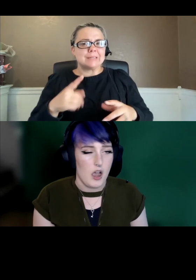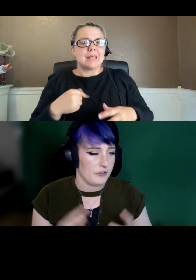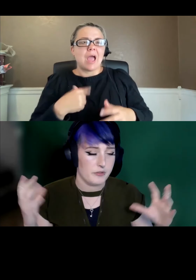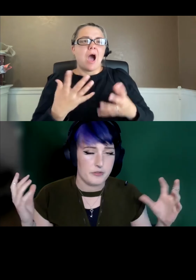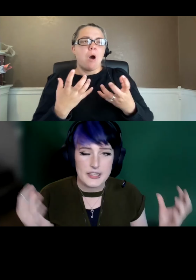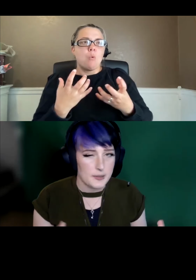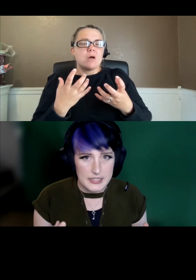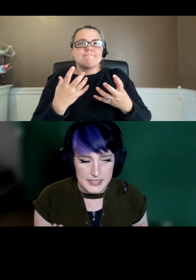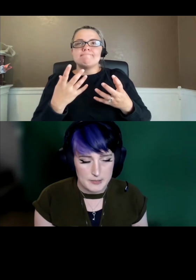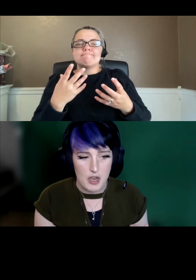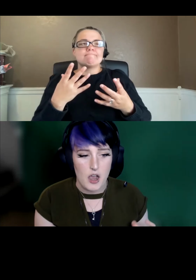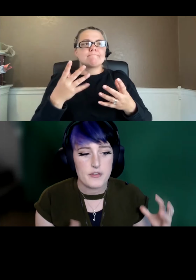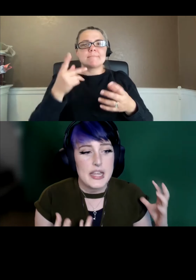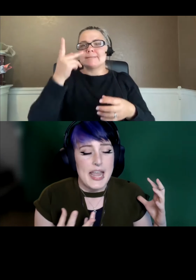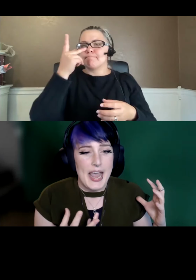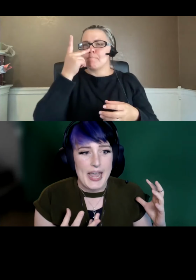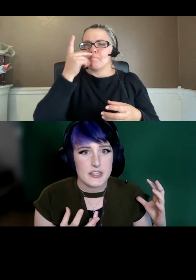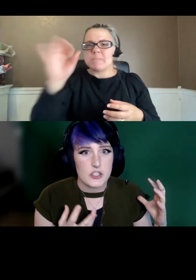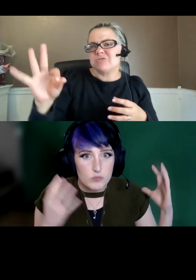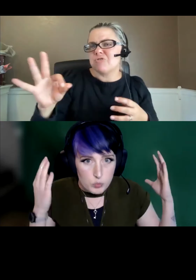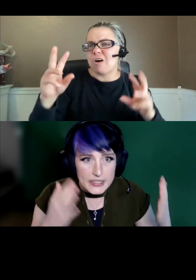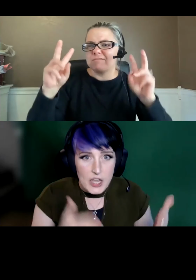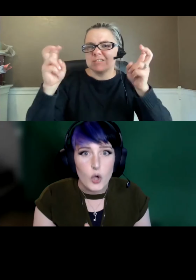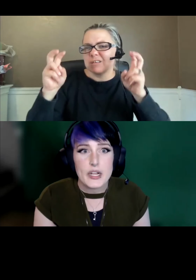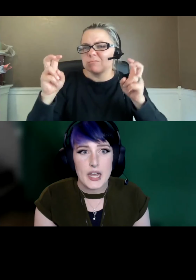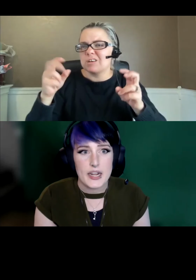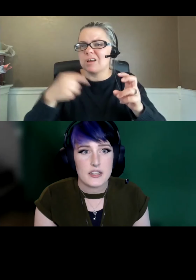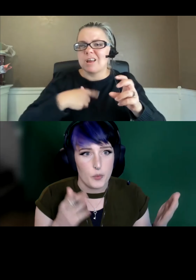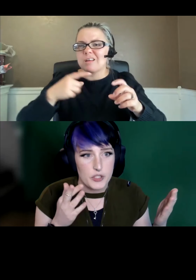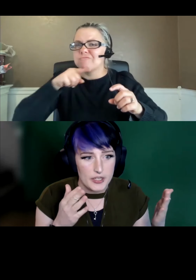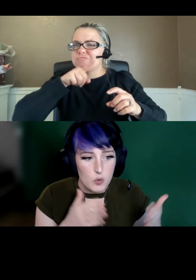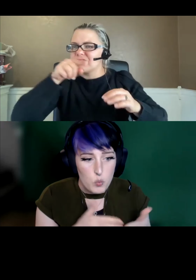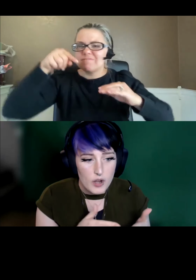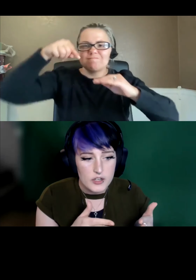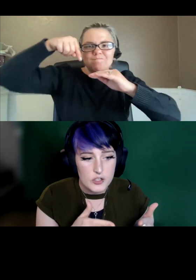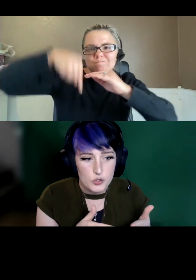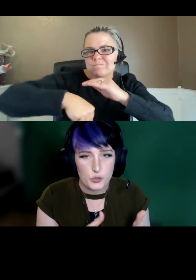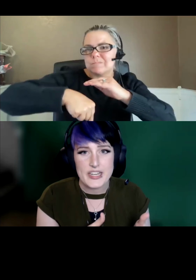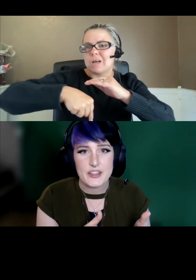me off or find something that ticks me off and really hone in on it. So we're talking one tree